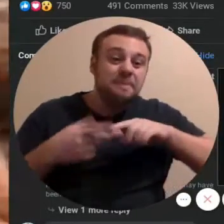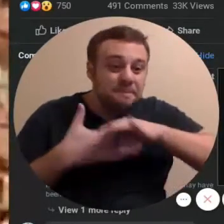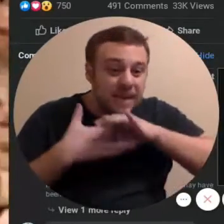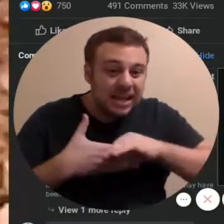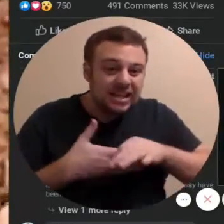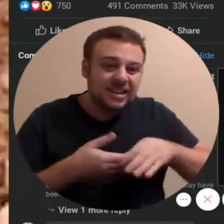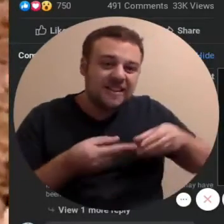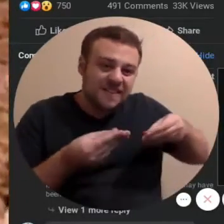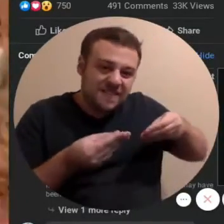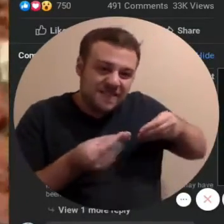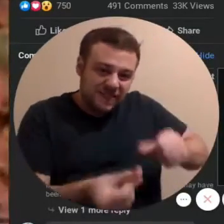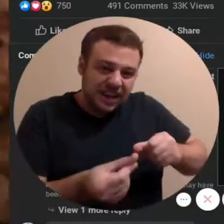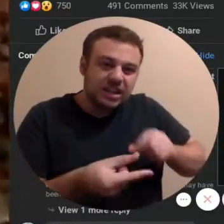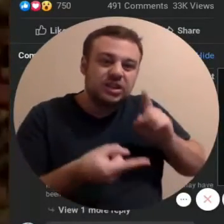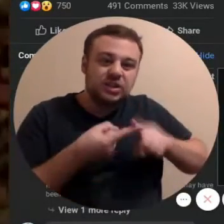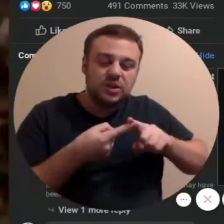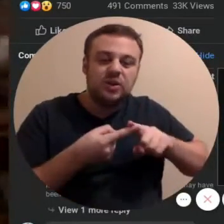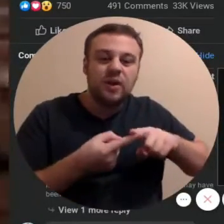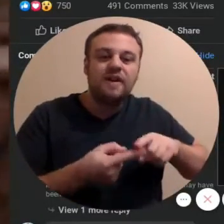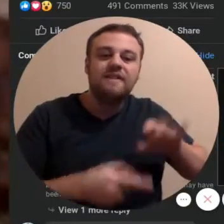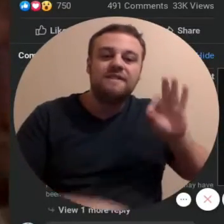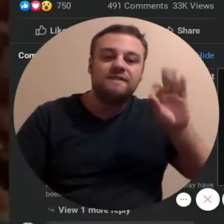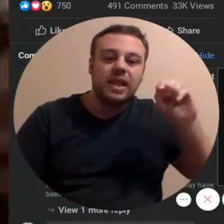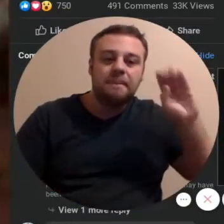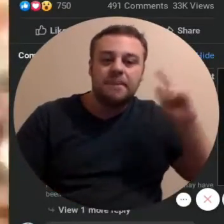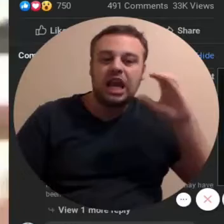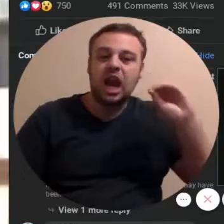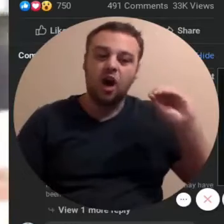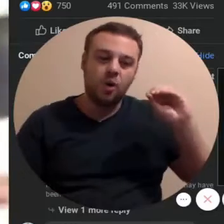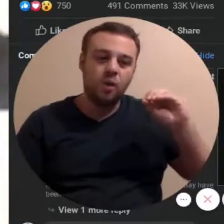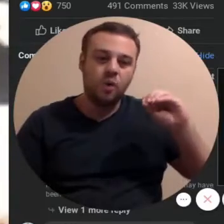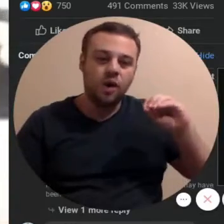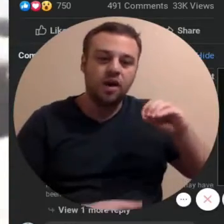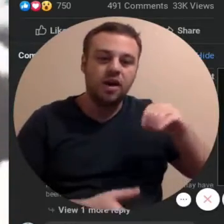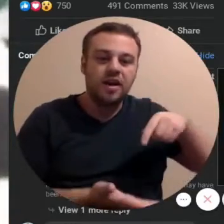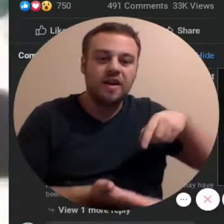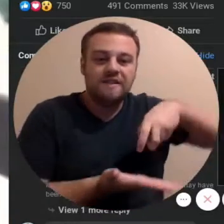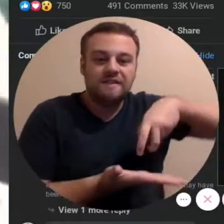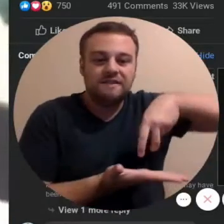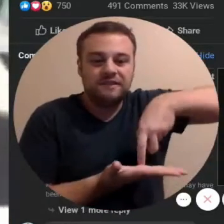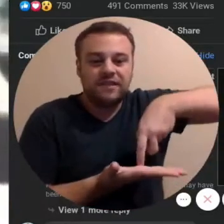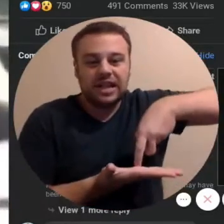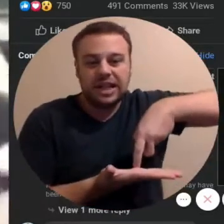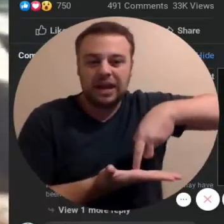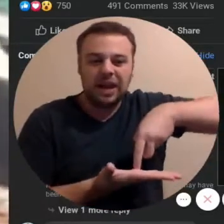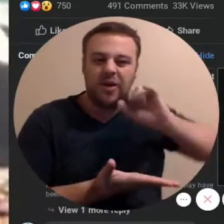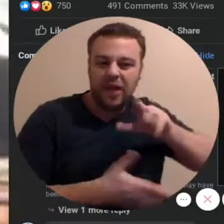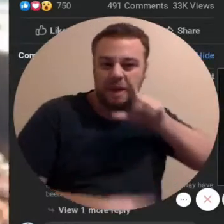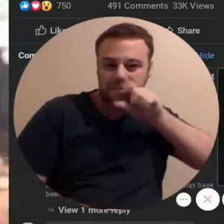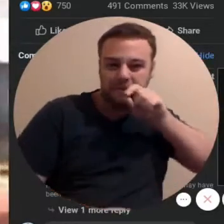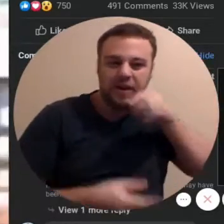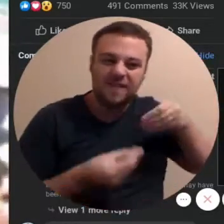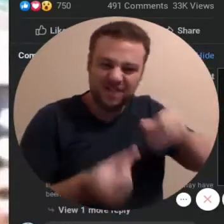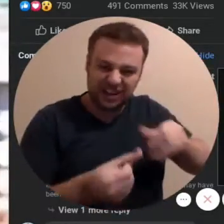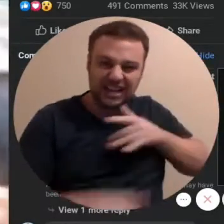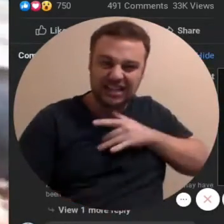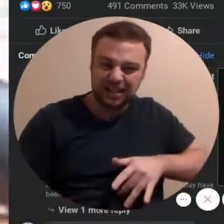Erica: Flamingo chow. Am I done now, Jules? Is that the end of that job? Eeeee!